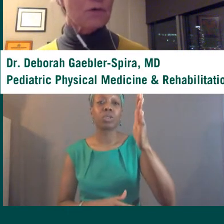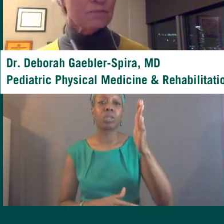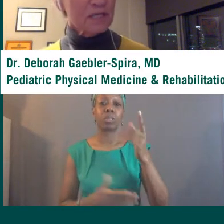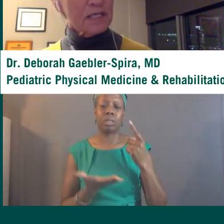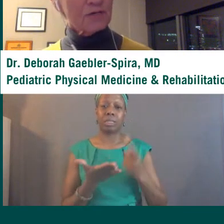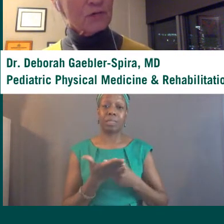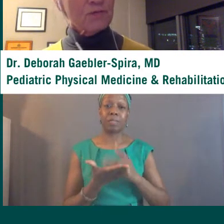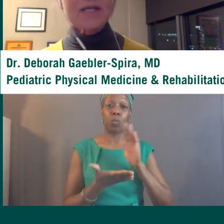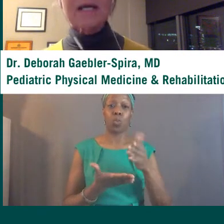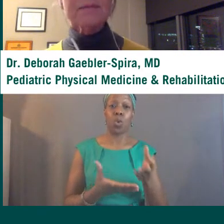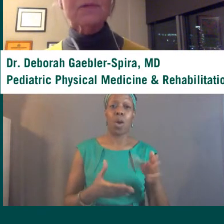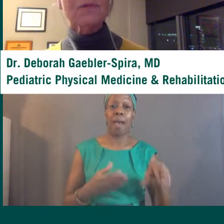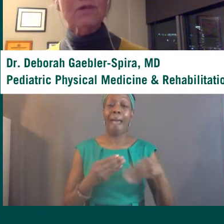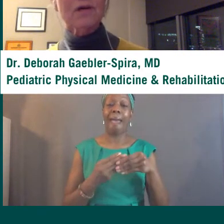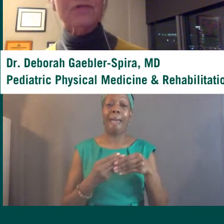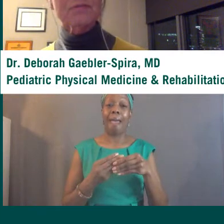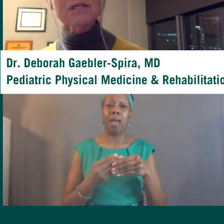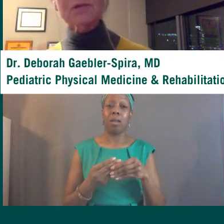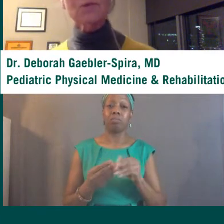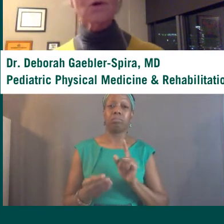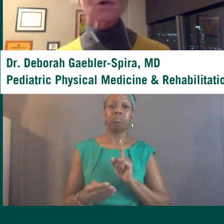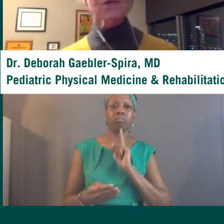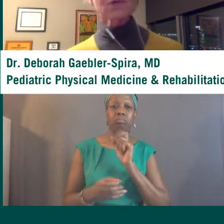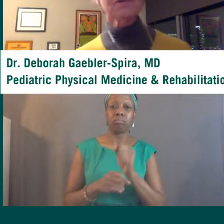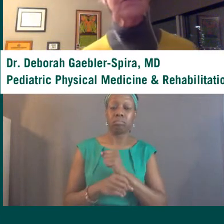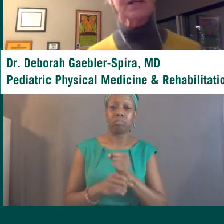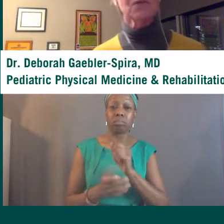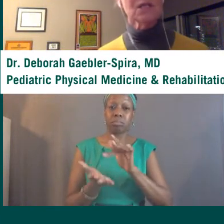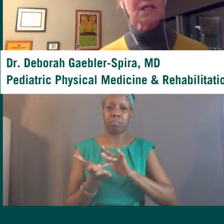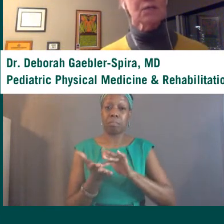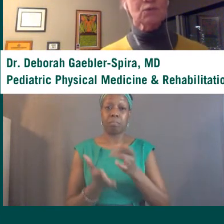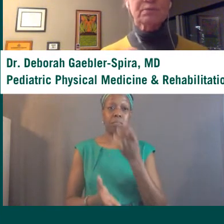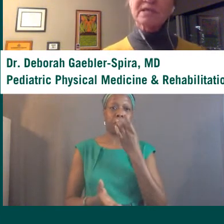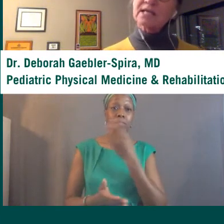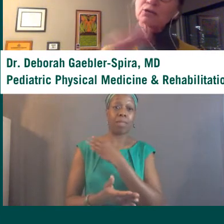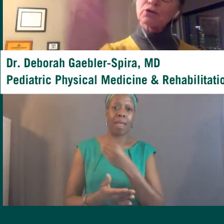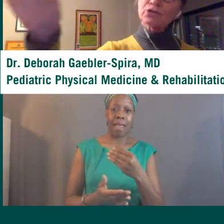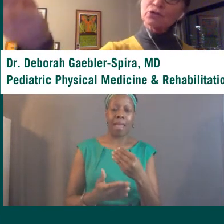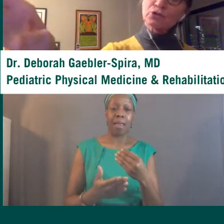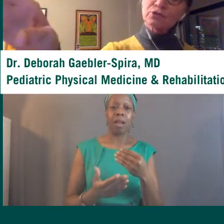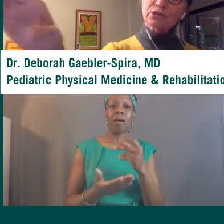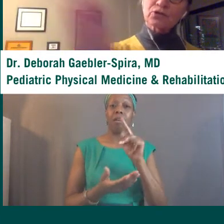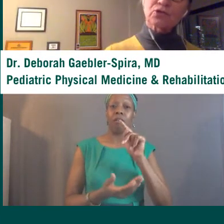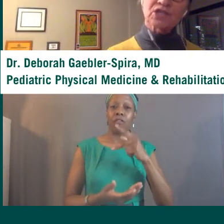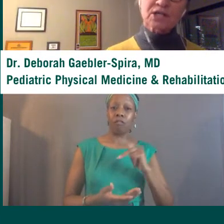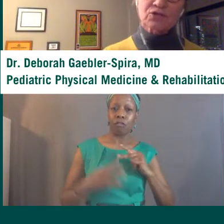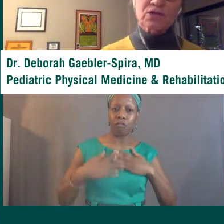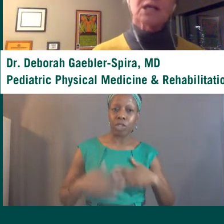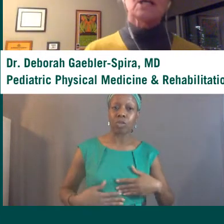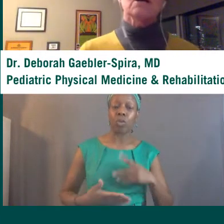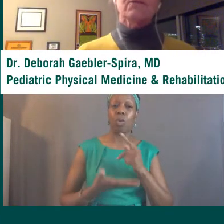or pediatric rehab is involved, because we're also advising and we'll be that at longitudinal trajectory